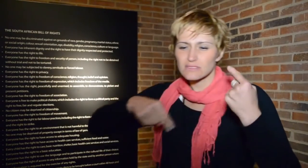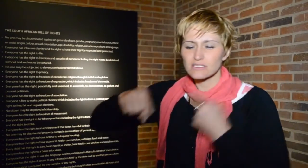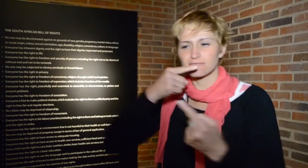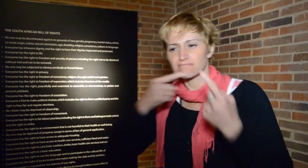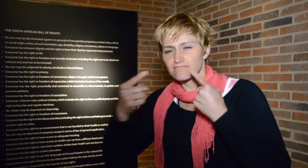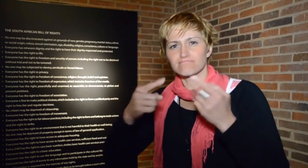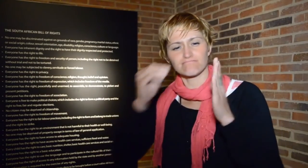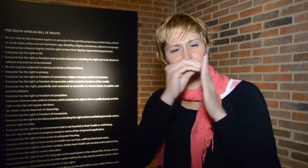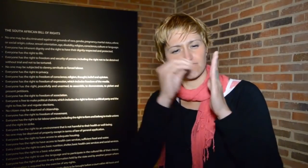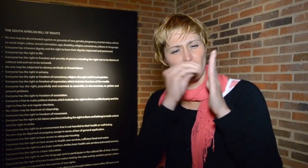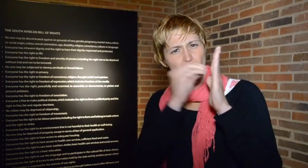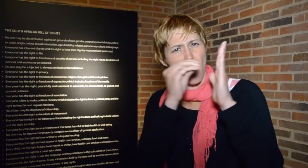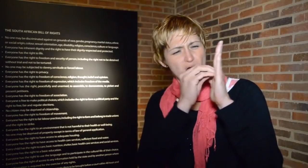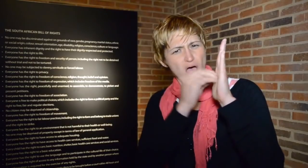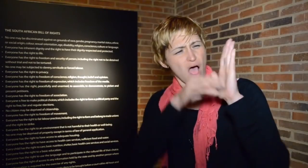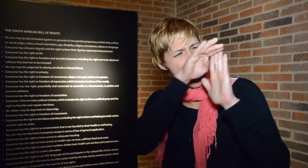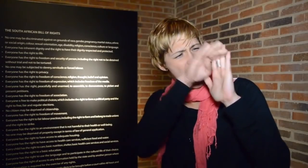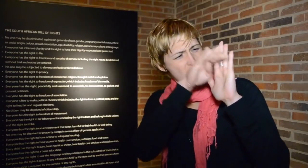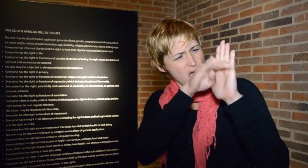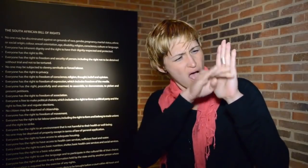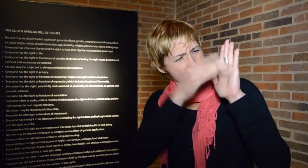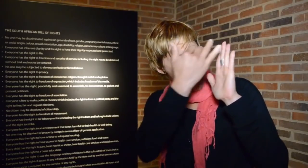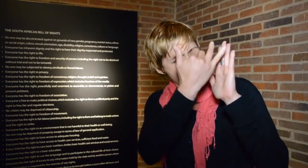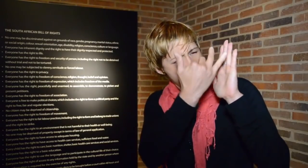start to South Africa and